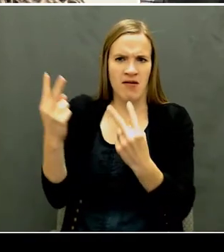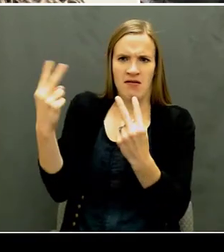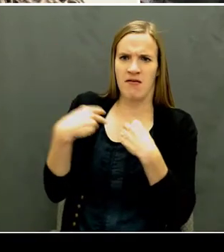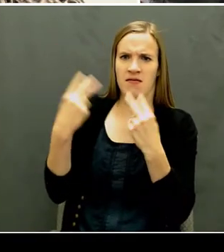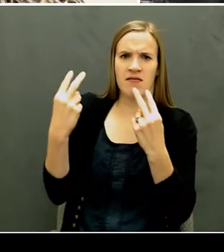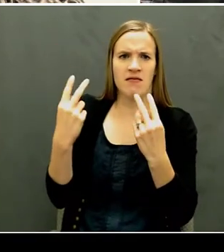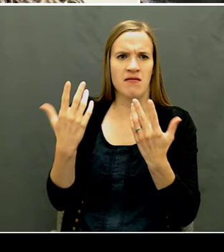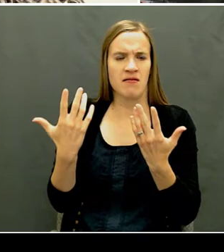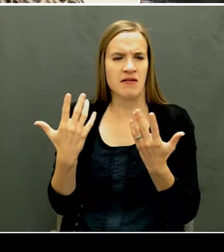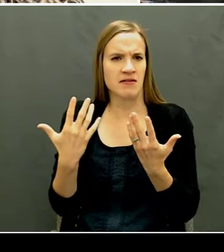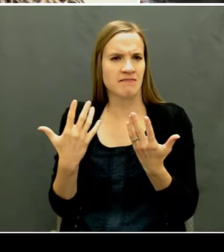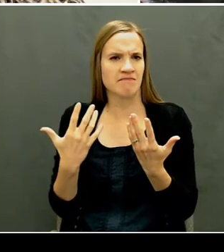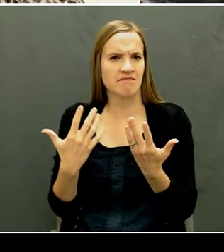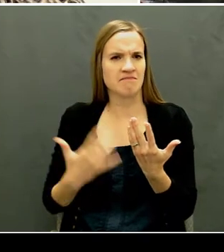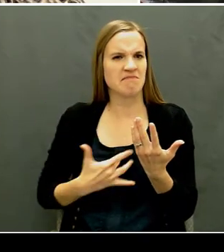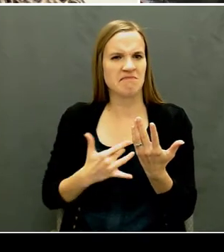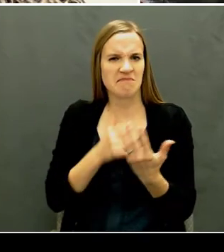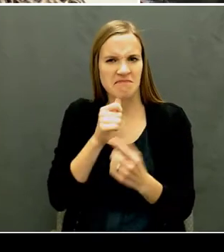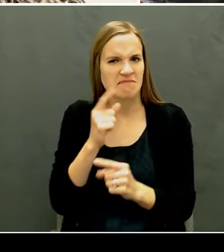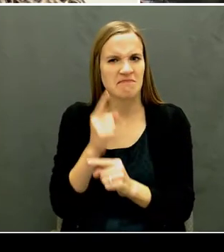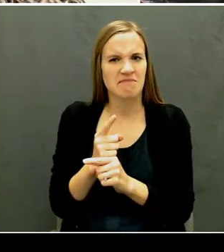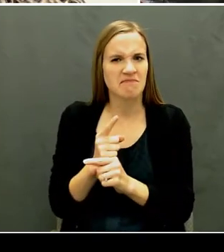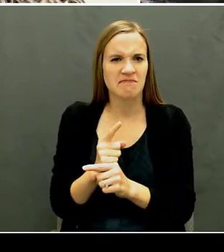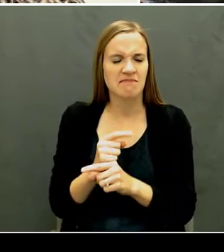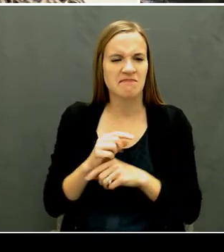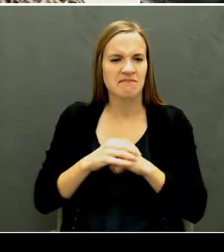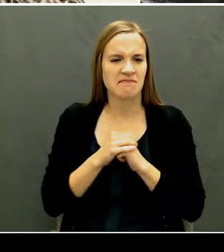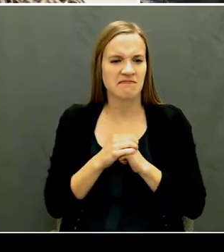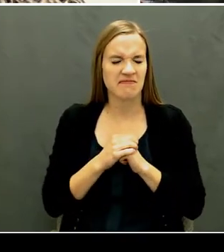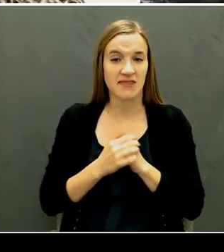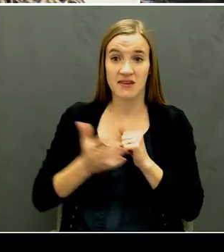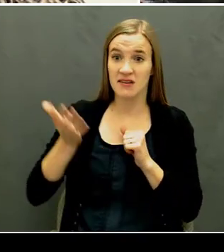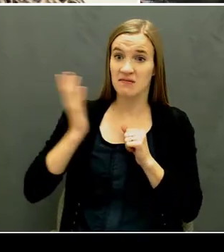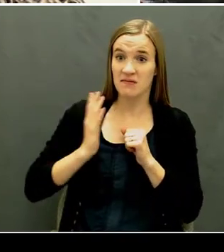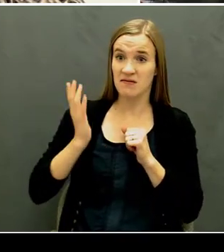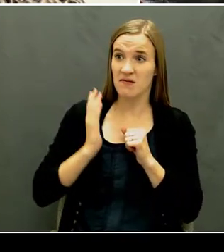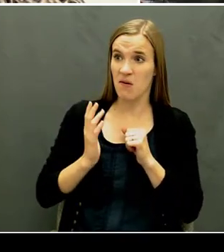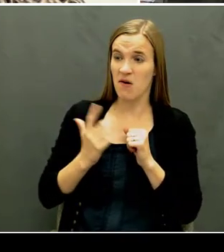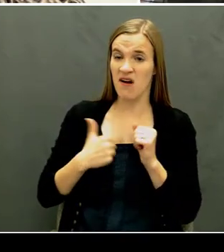that time, you know, I didn't really categorize them as discrimination you know. I might say,